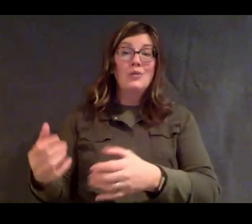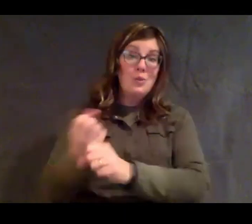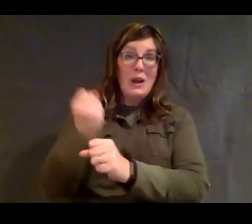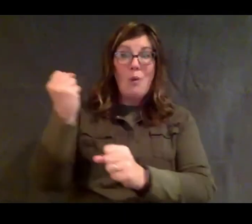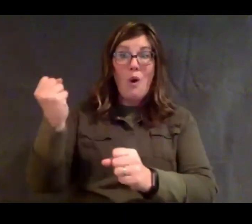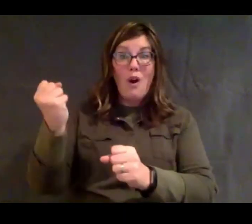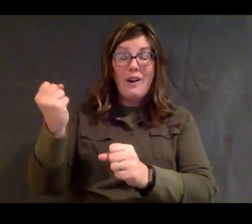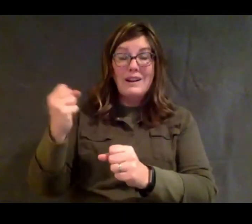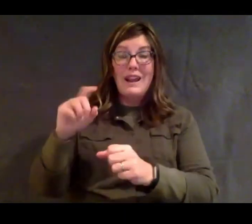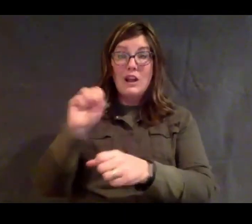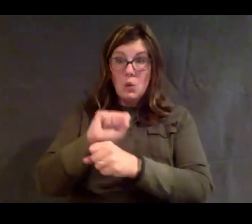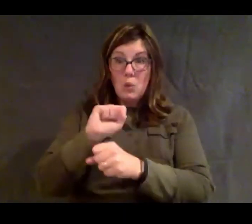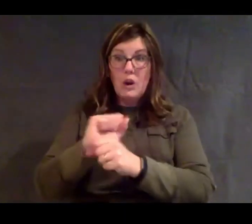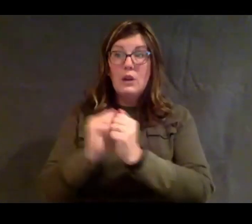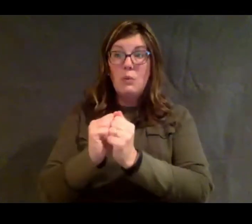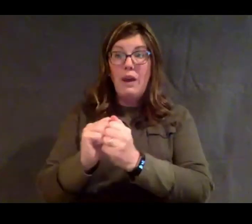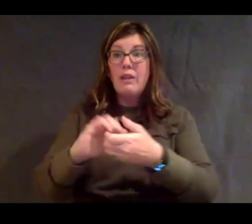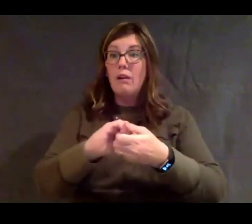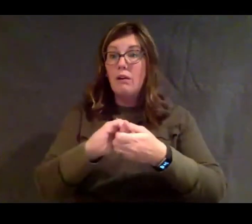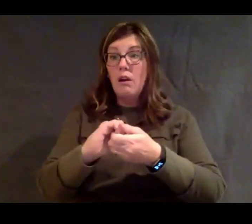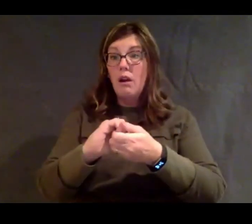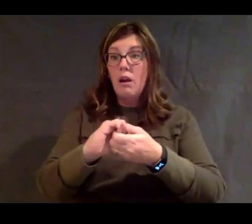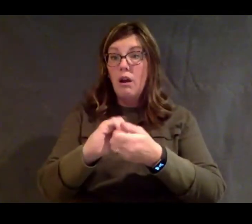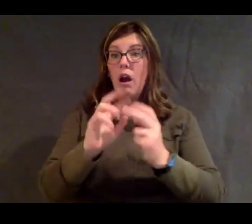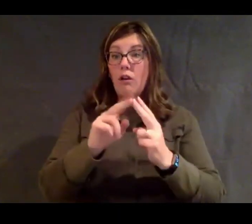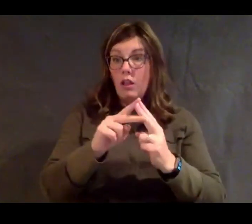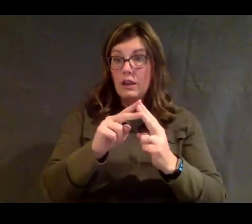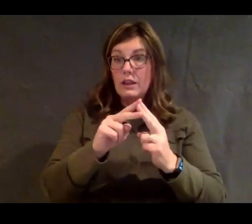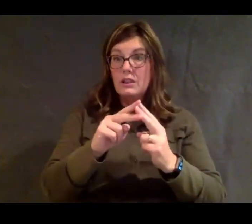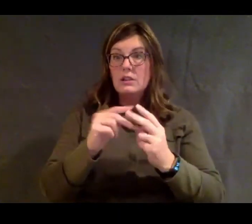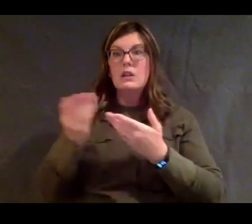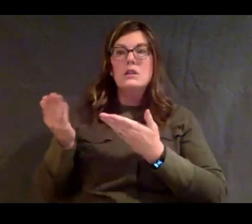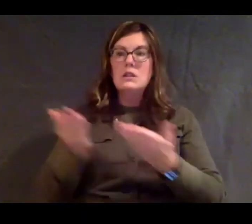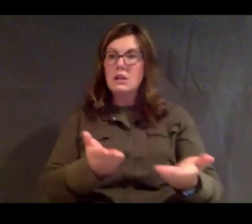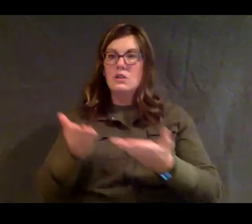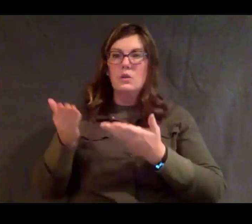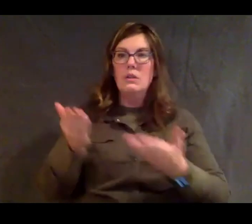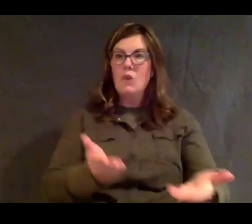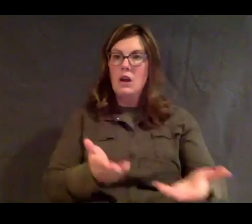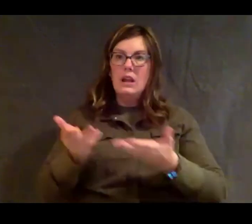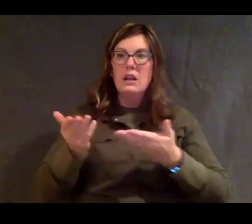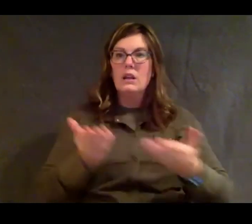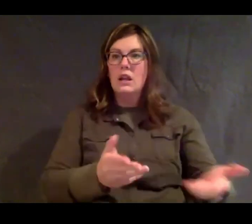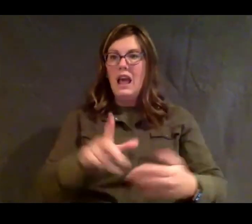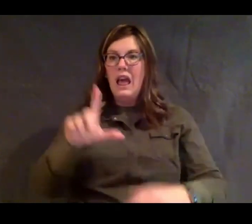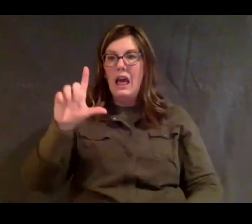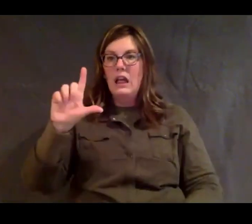consistently brought forward anti-lgbt legislation um and i continued to work with him he represents